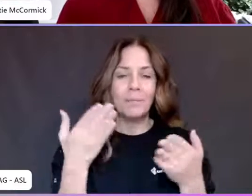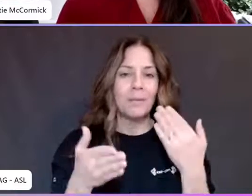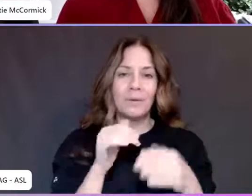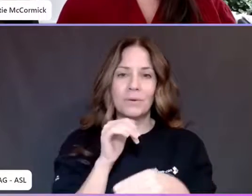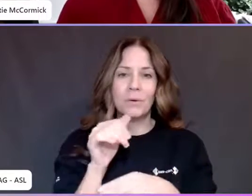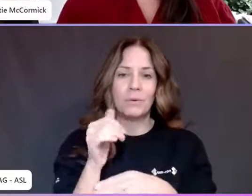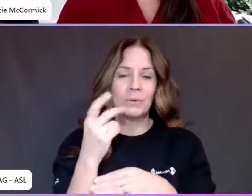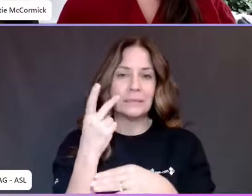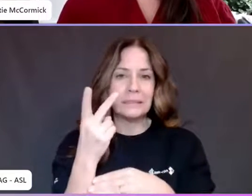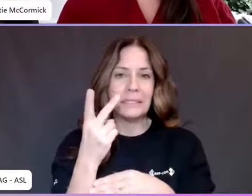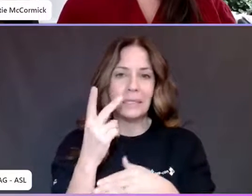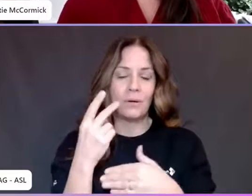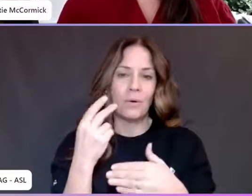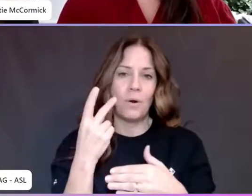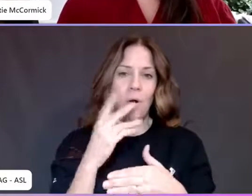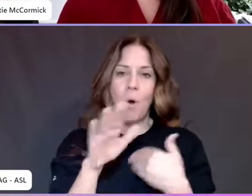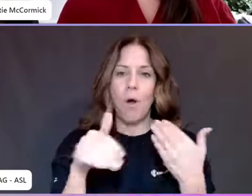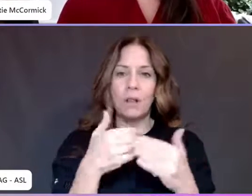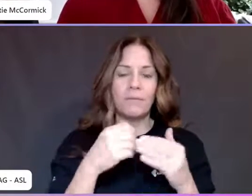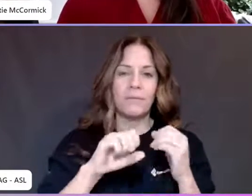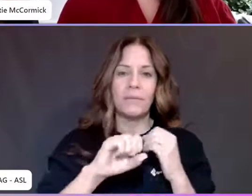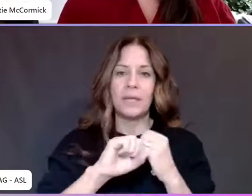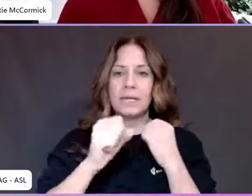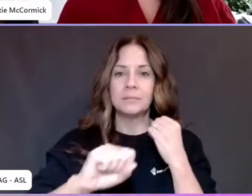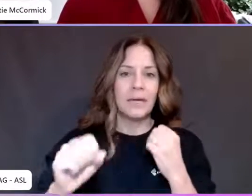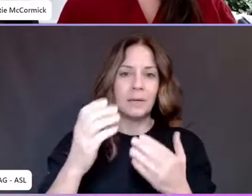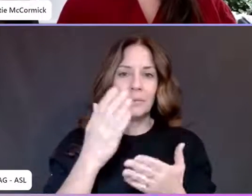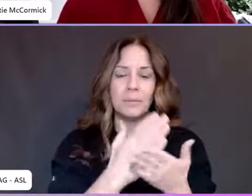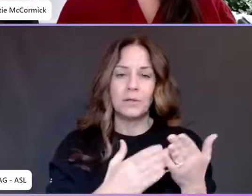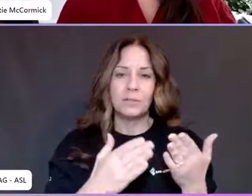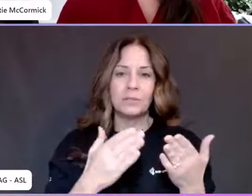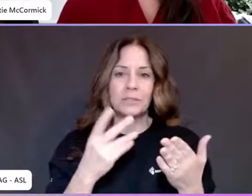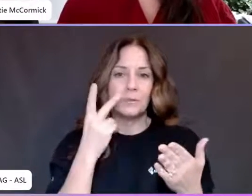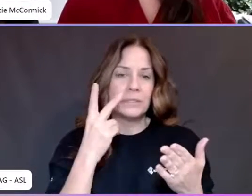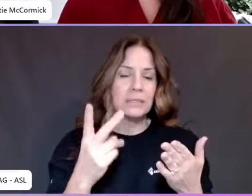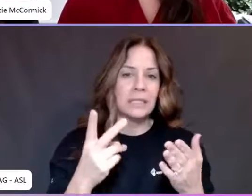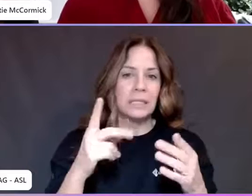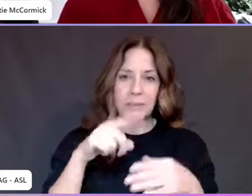Gassner] We were we're working on as a team if